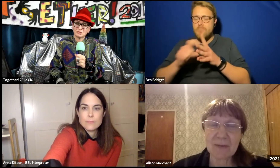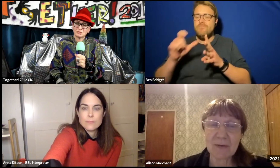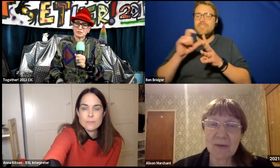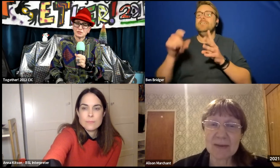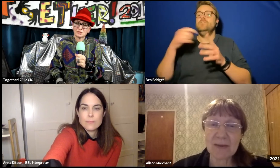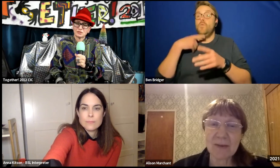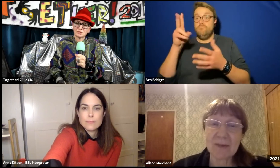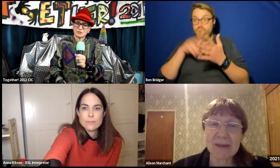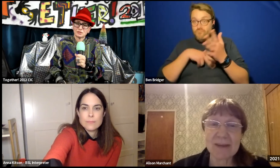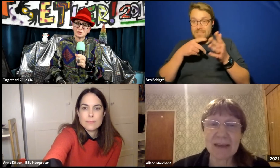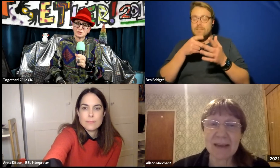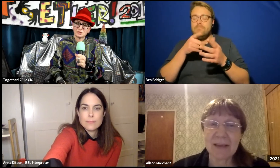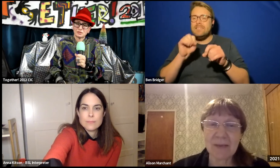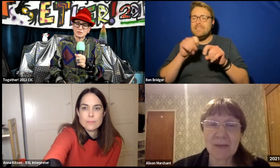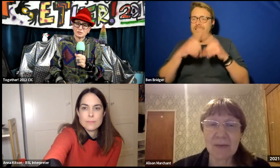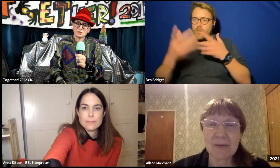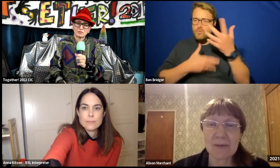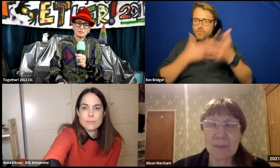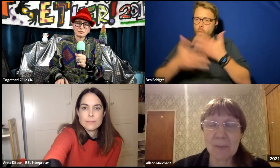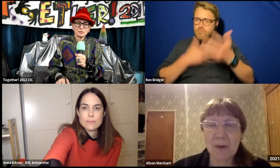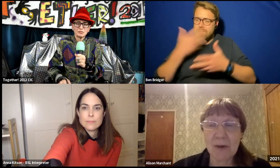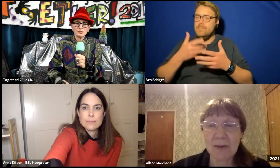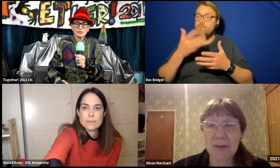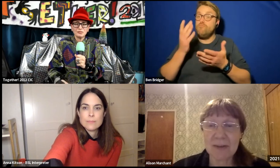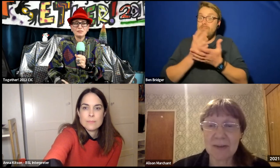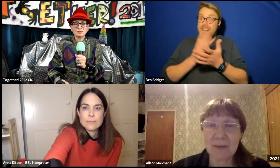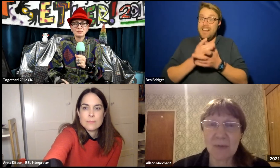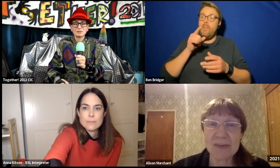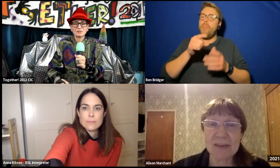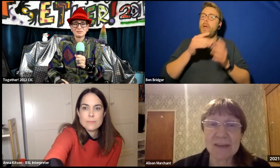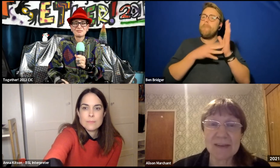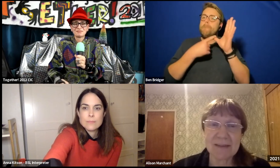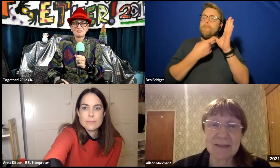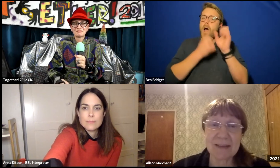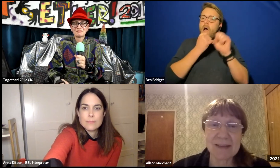putting it into the centre.